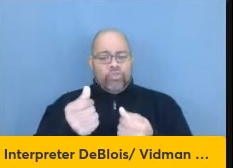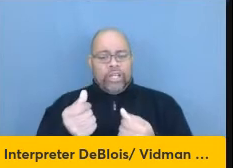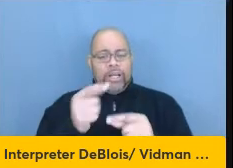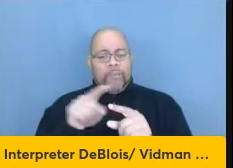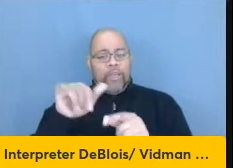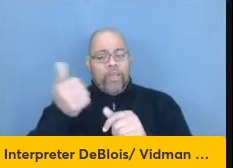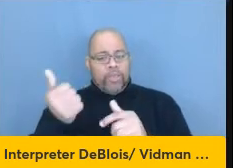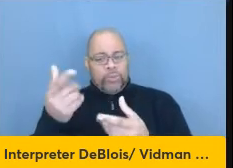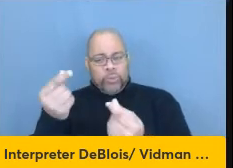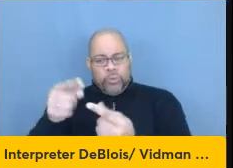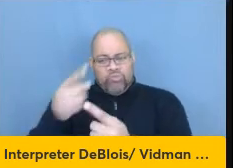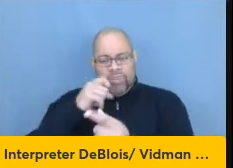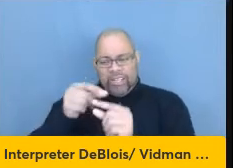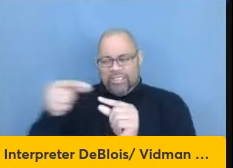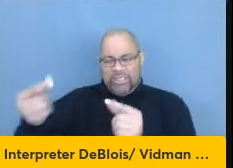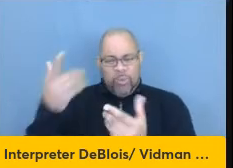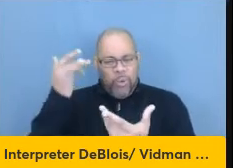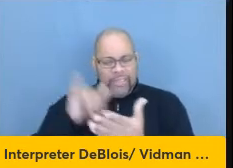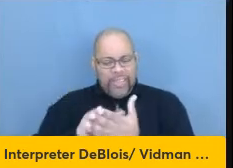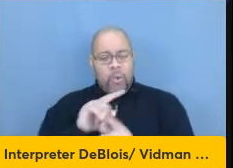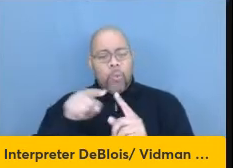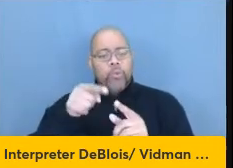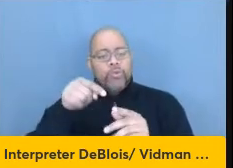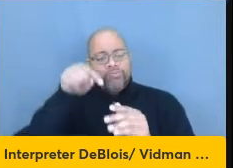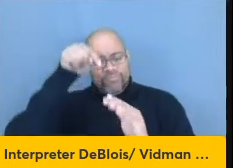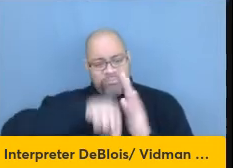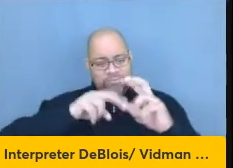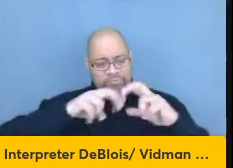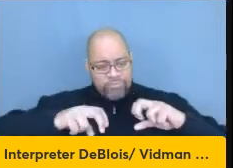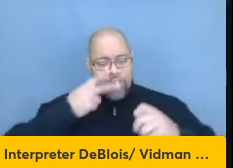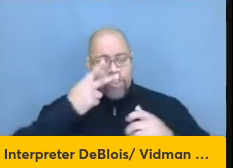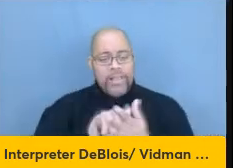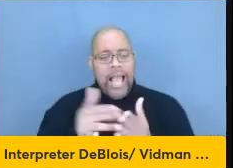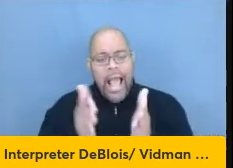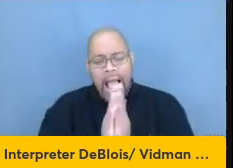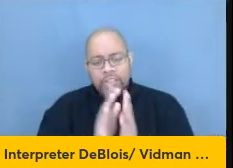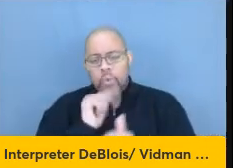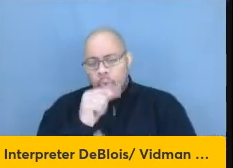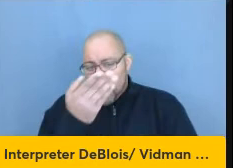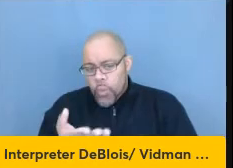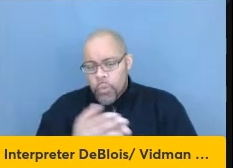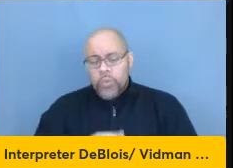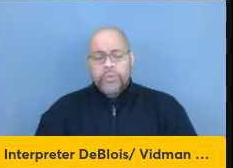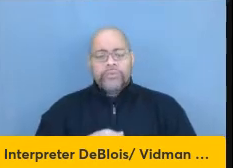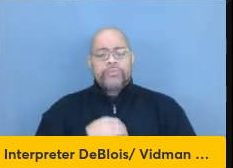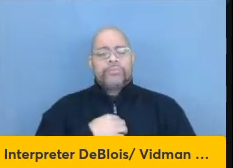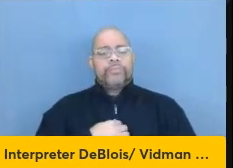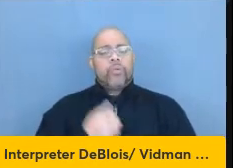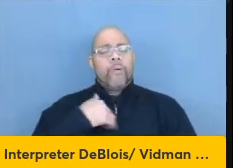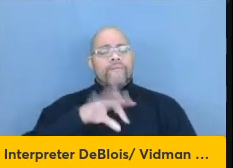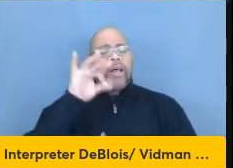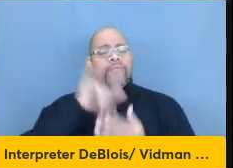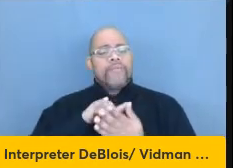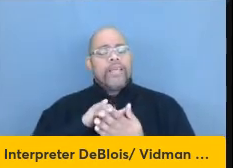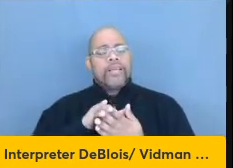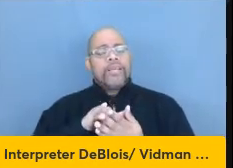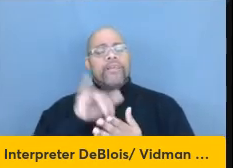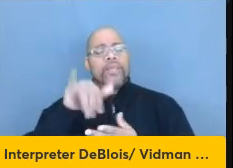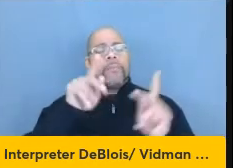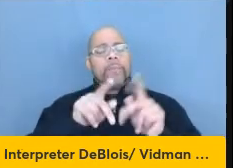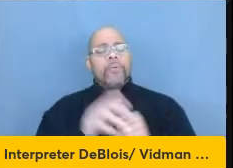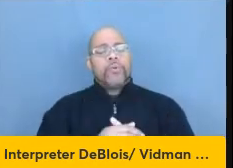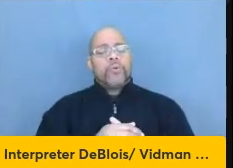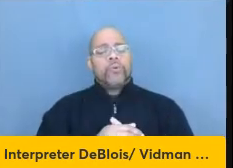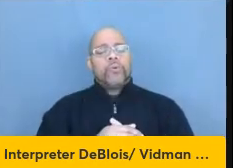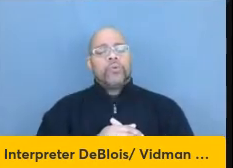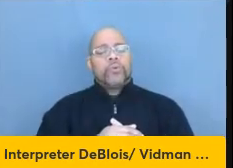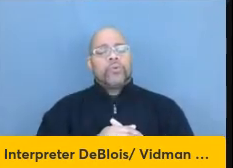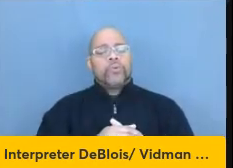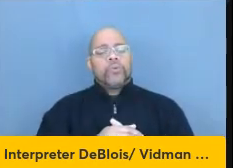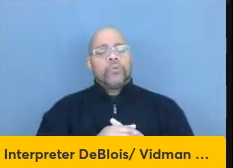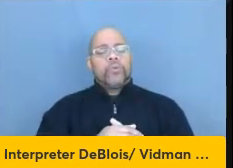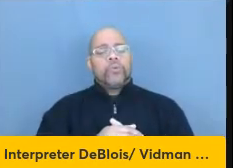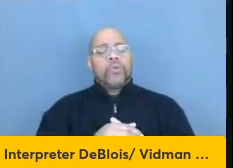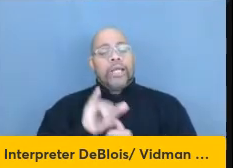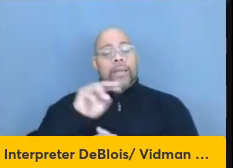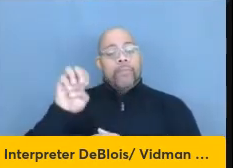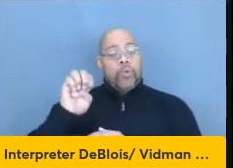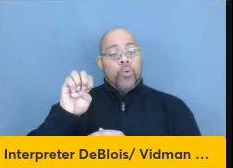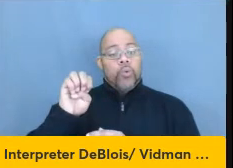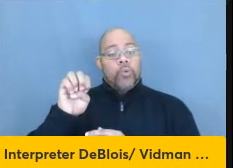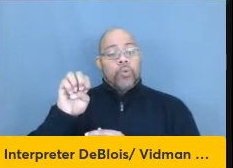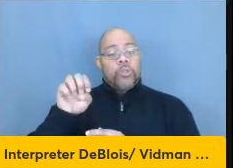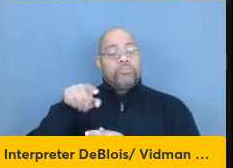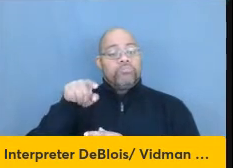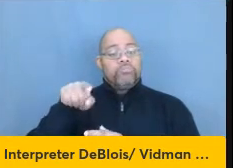doing here? When you drill down and ask who are you, we found in fact that these are people who are immune, they stayed well,